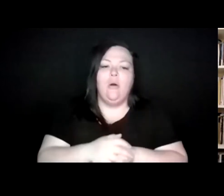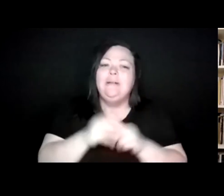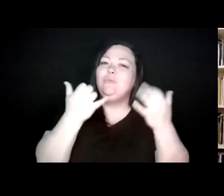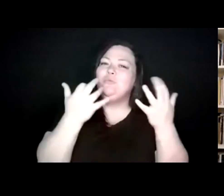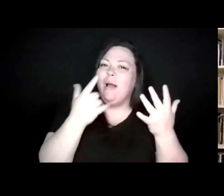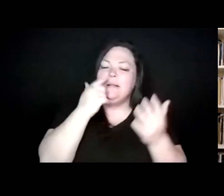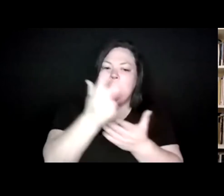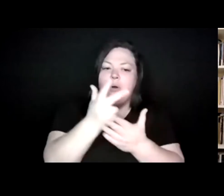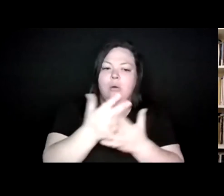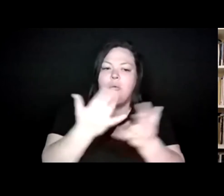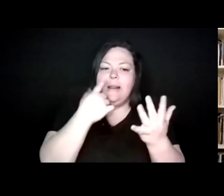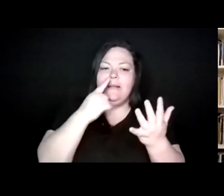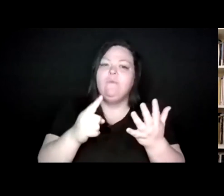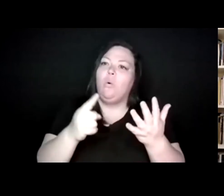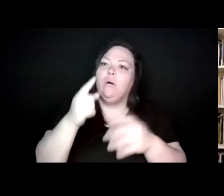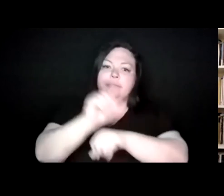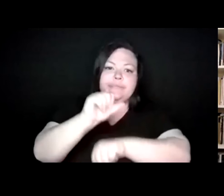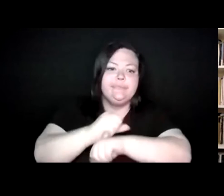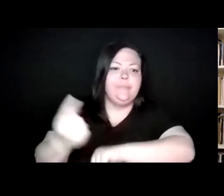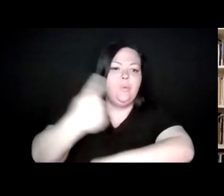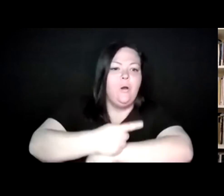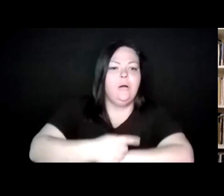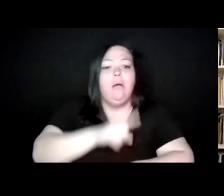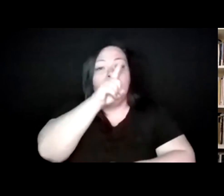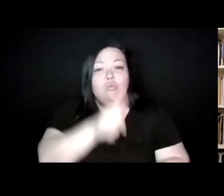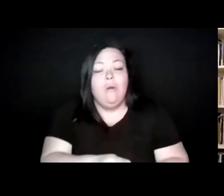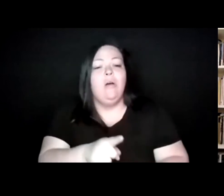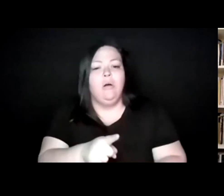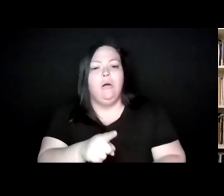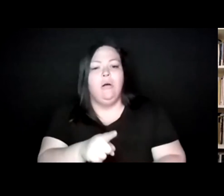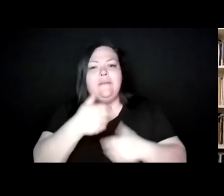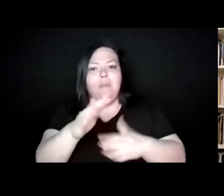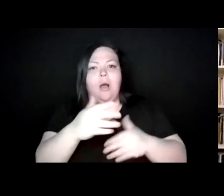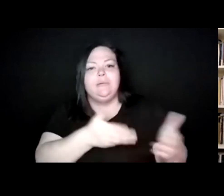for offers of day labor.// The real monk is unloading boxes at Costco.//